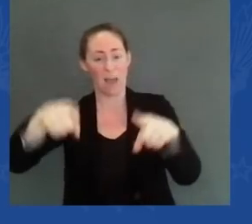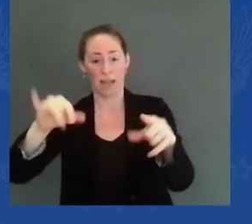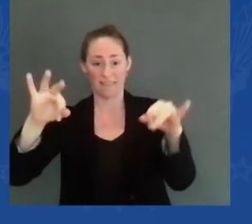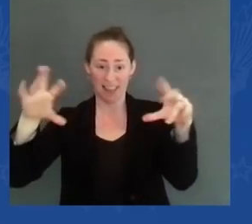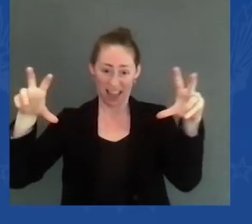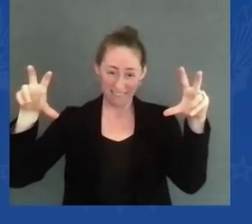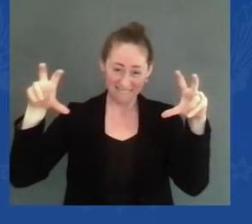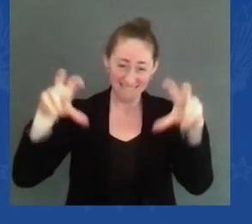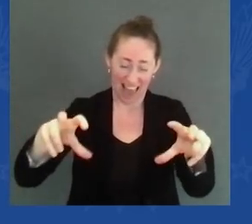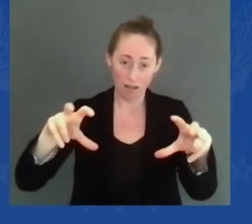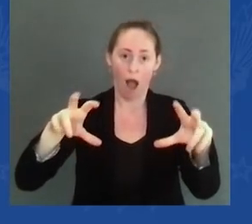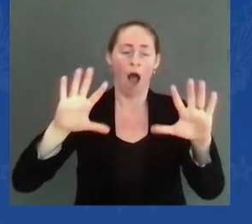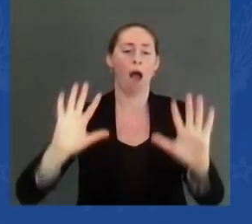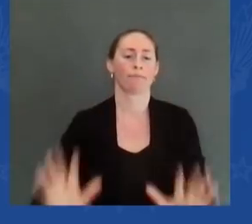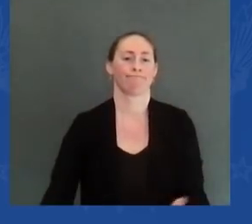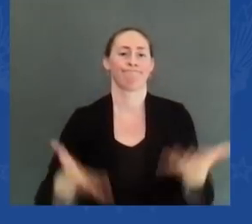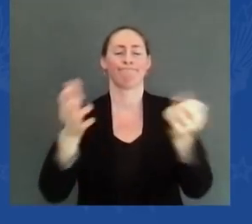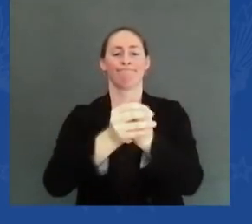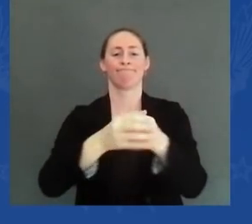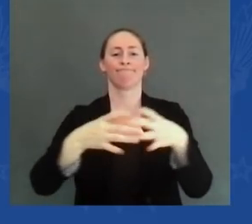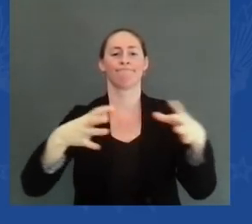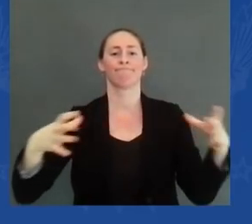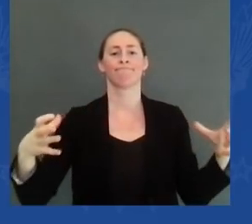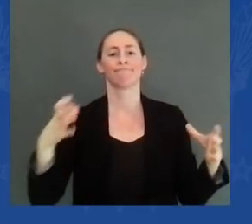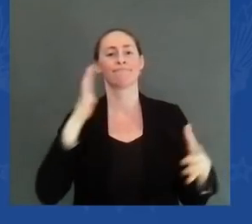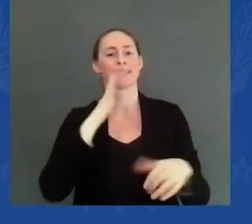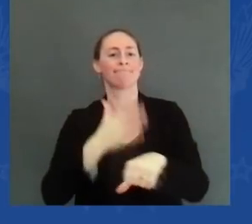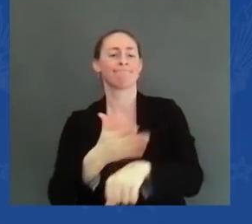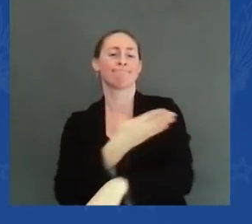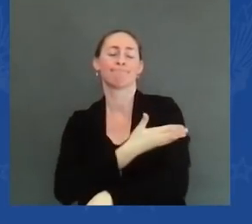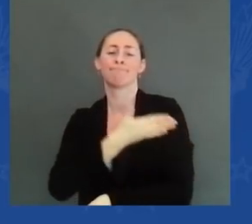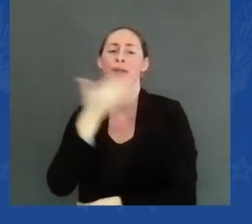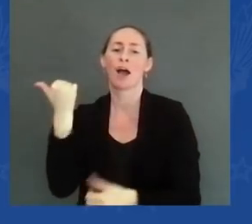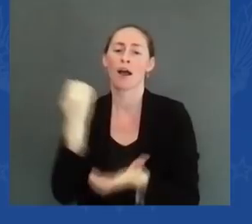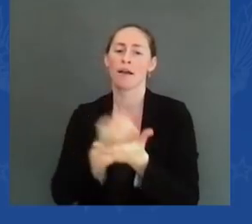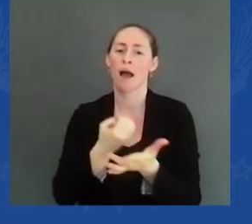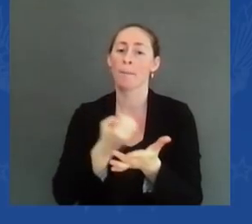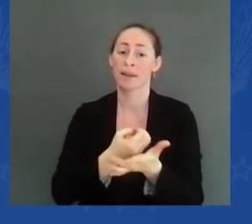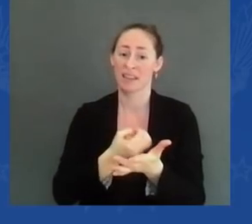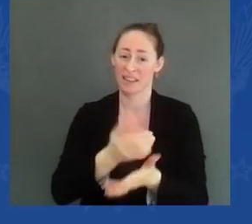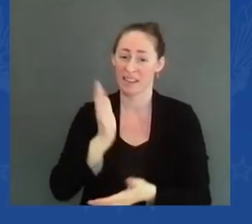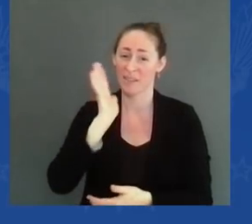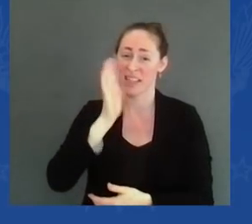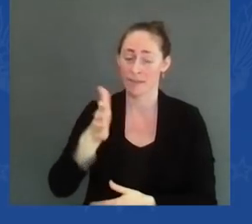You know, the fire in Oregon sent smokes all -- sent smoke all the way to the Atlantic.